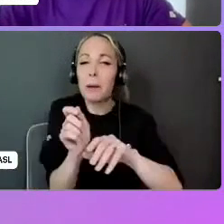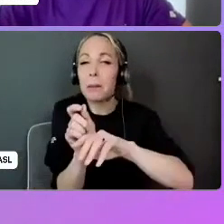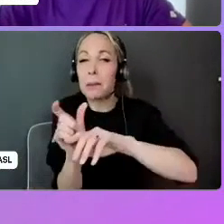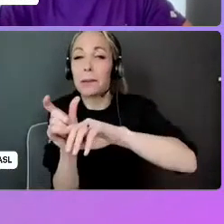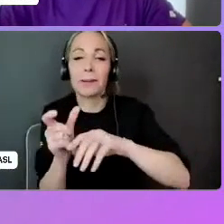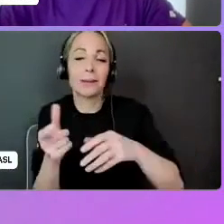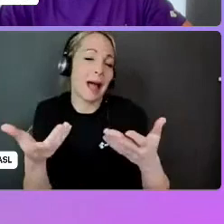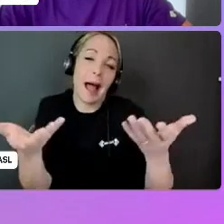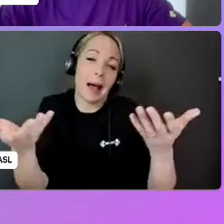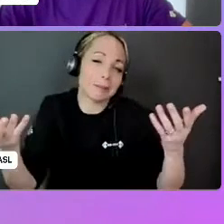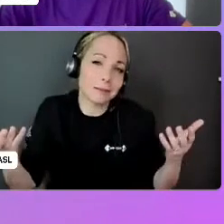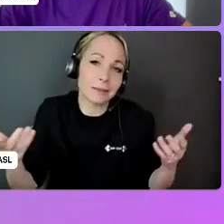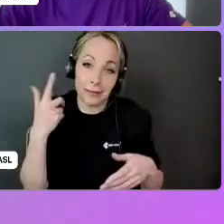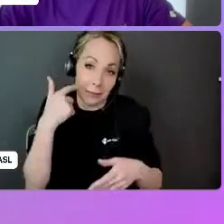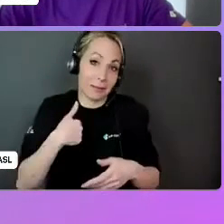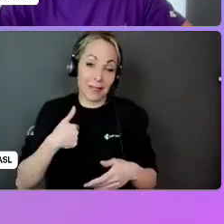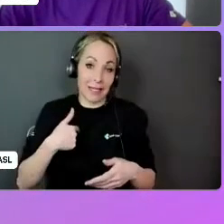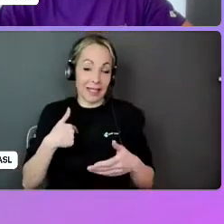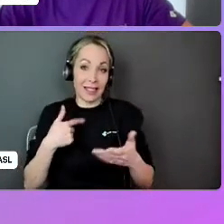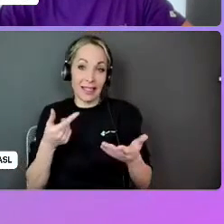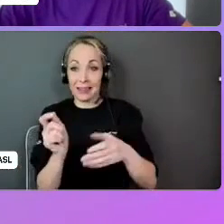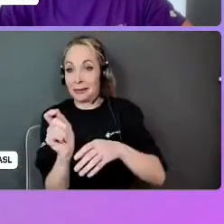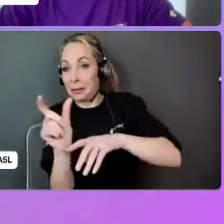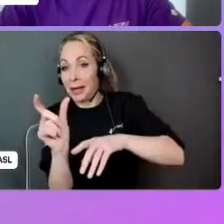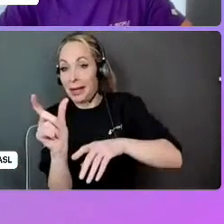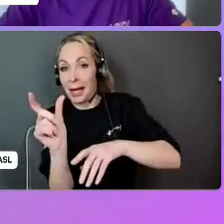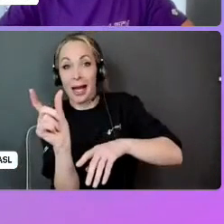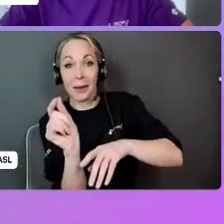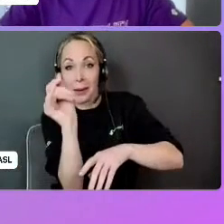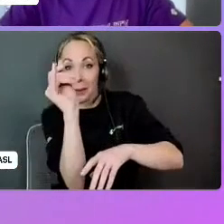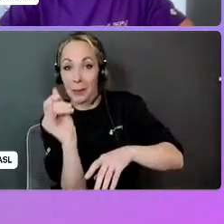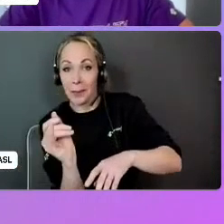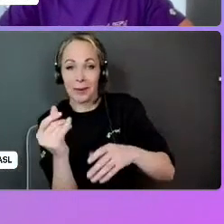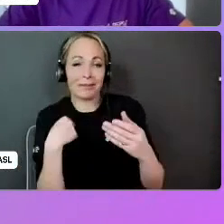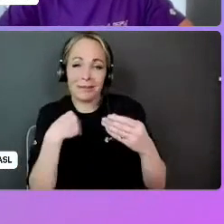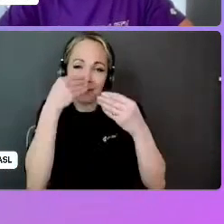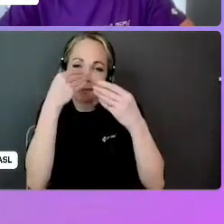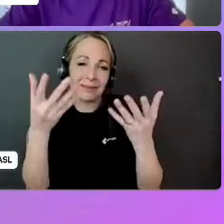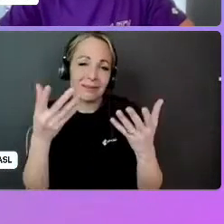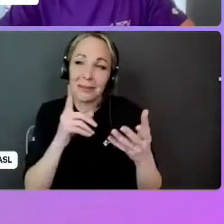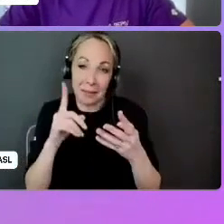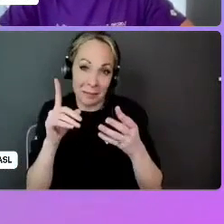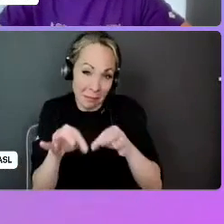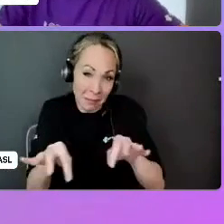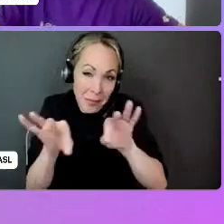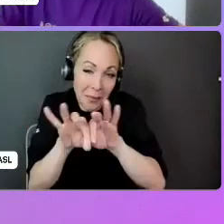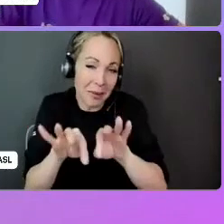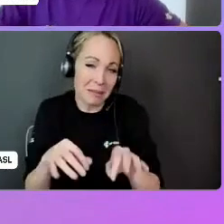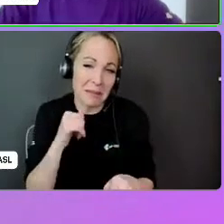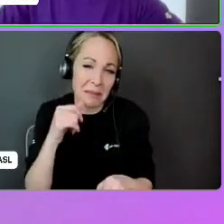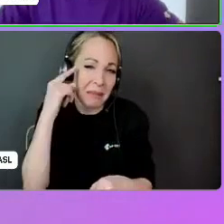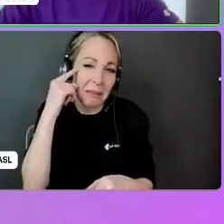design reason to not do that and to leave space, but I don't think there's any accessibility reason to lose space or not